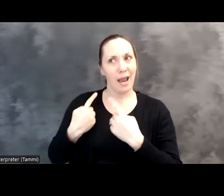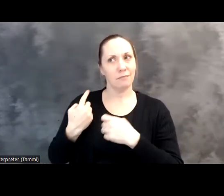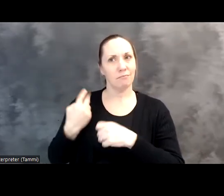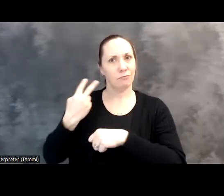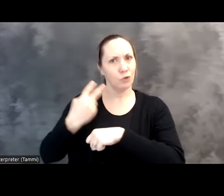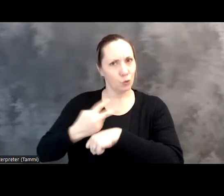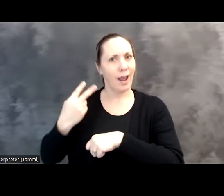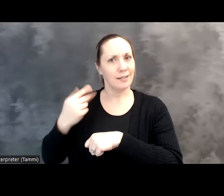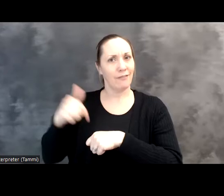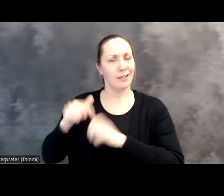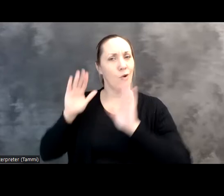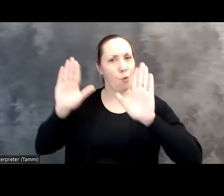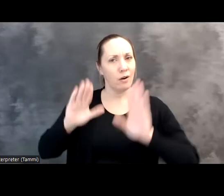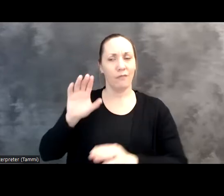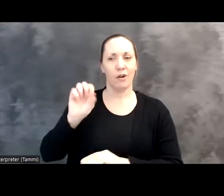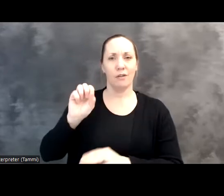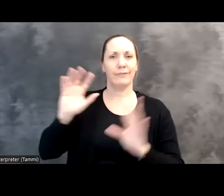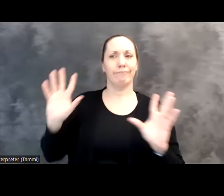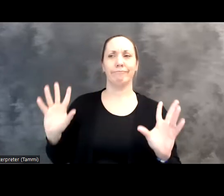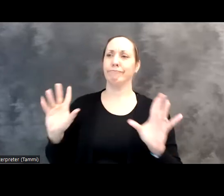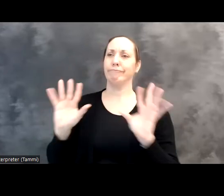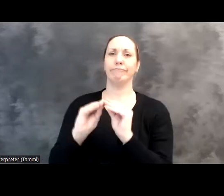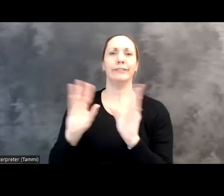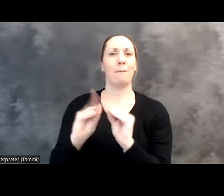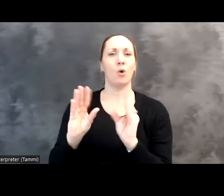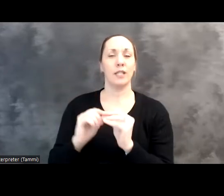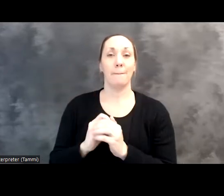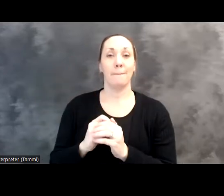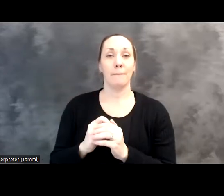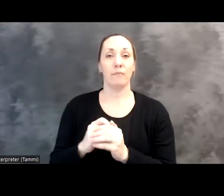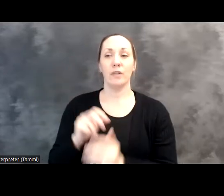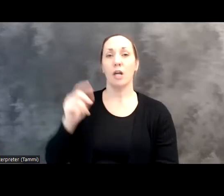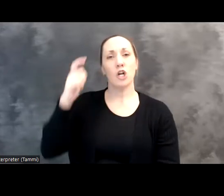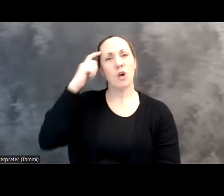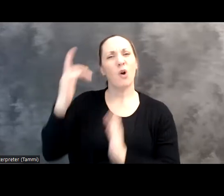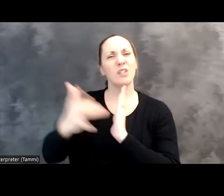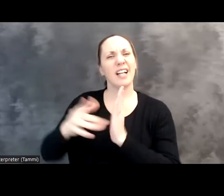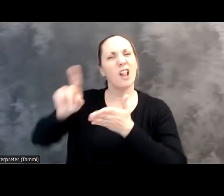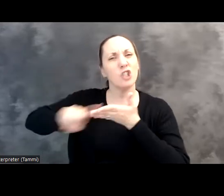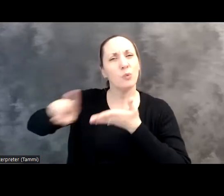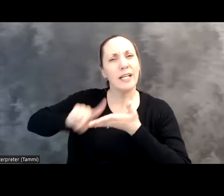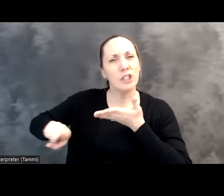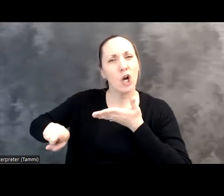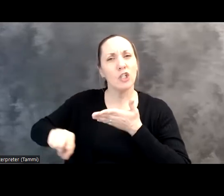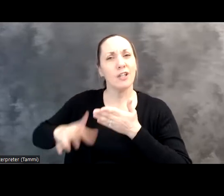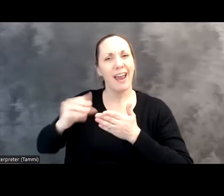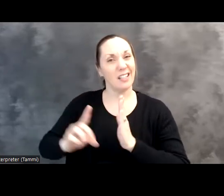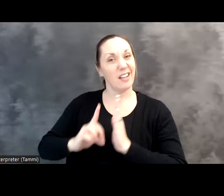by saying a few words based on what we heard in the last couple of days of this wonderful symposium